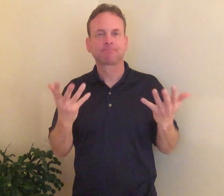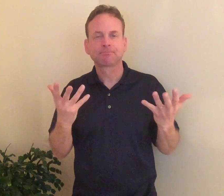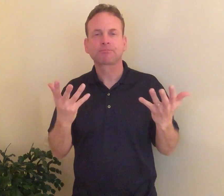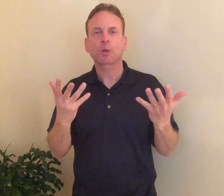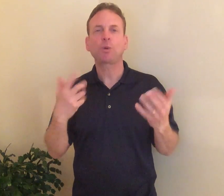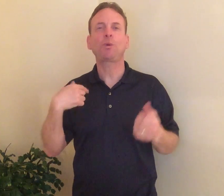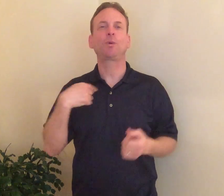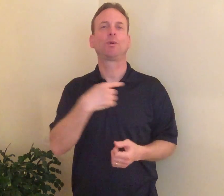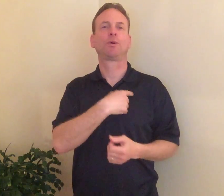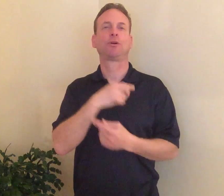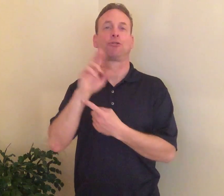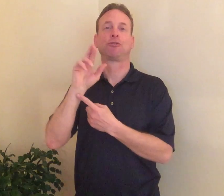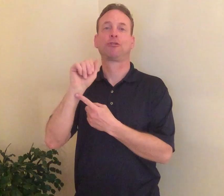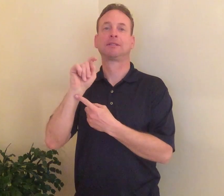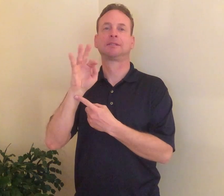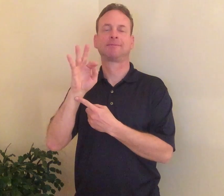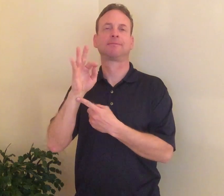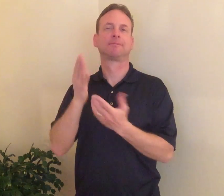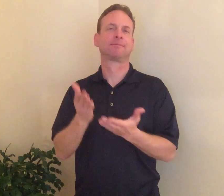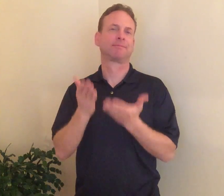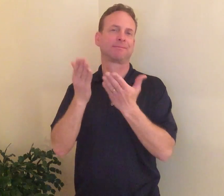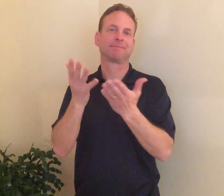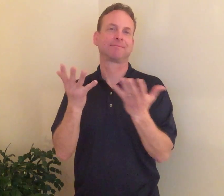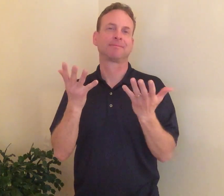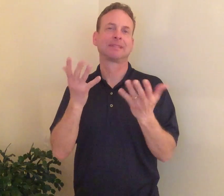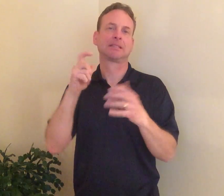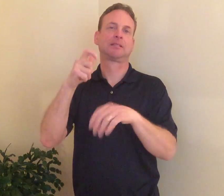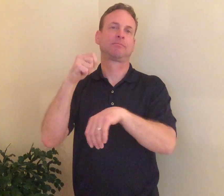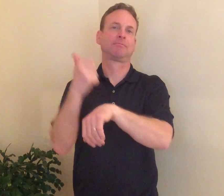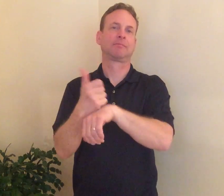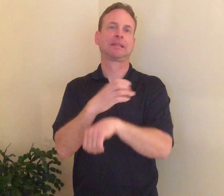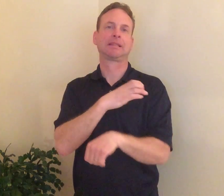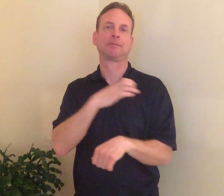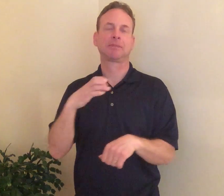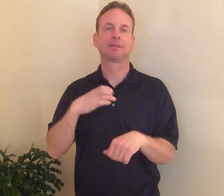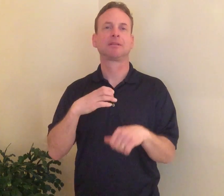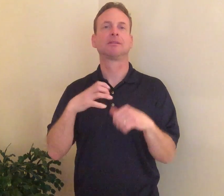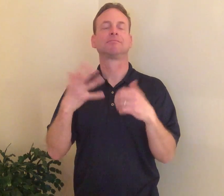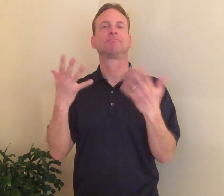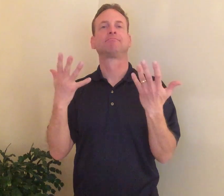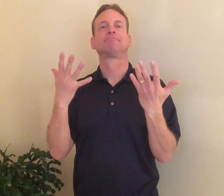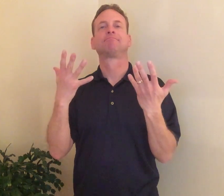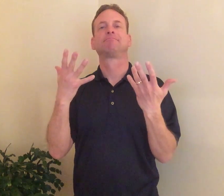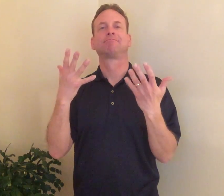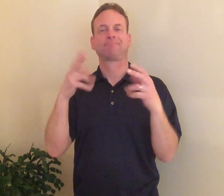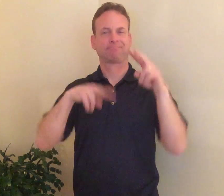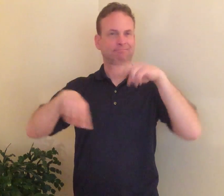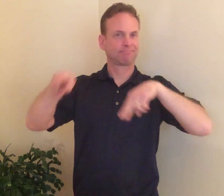So, the RATF recommends the establishment of a committee to review the database and